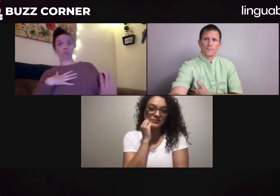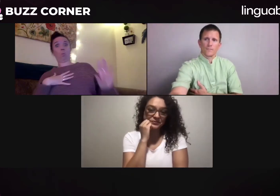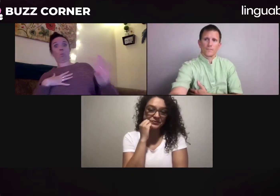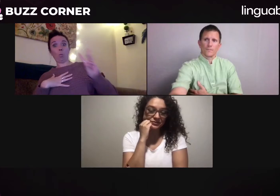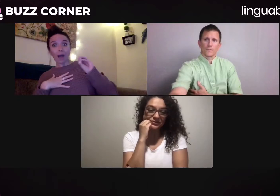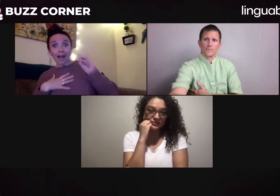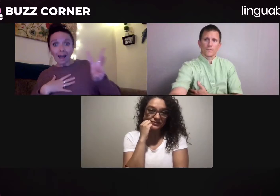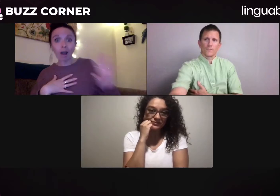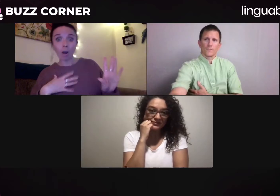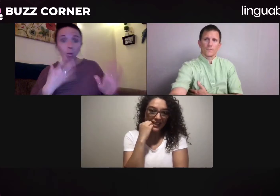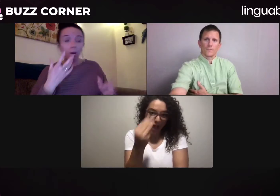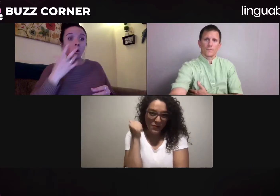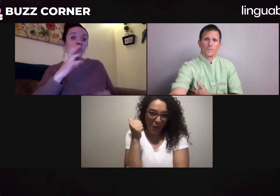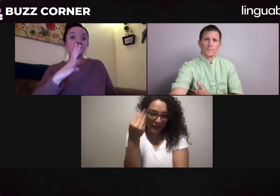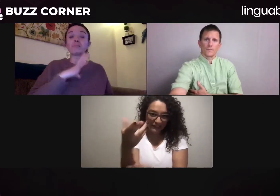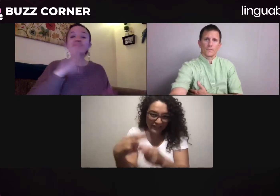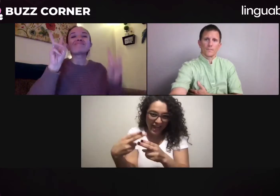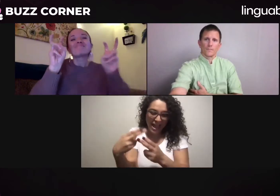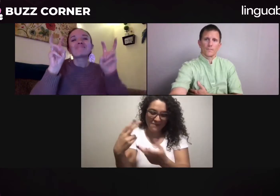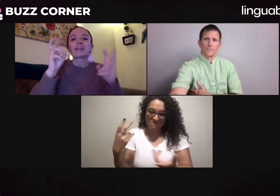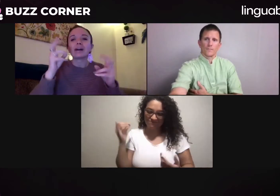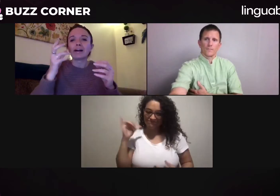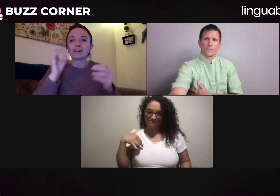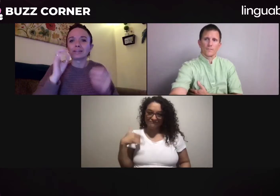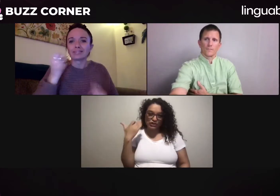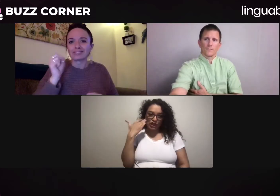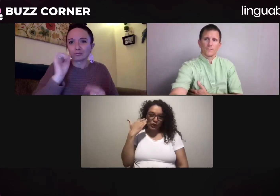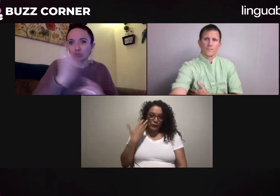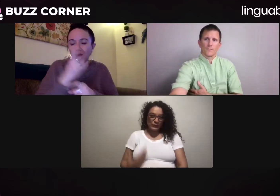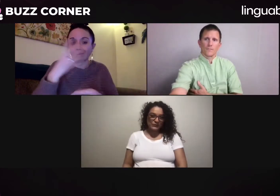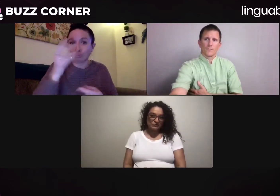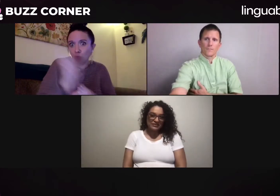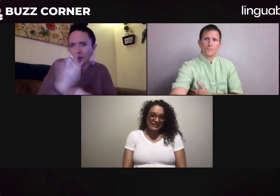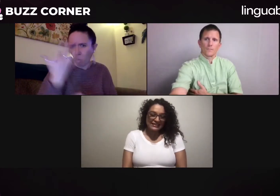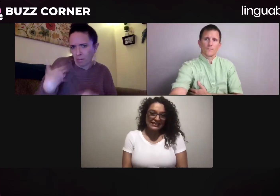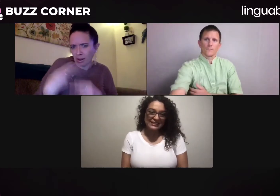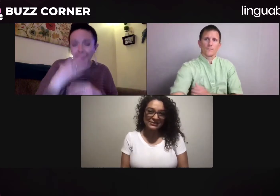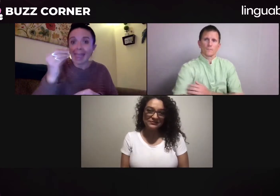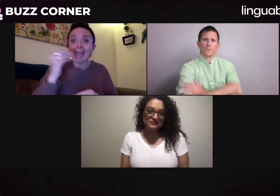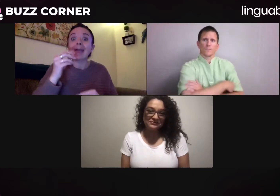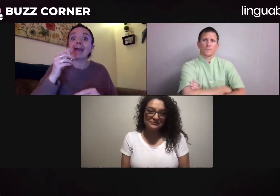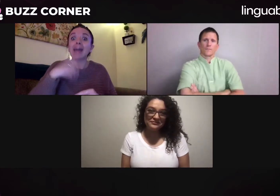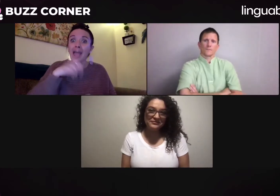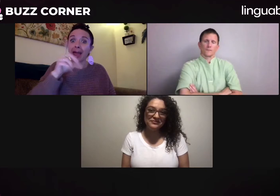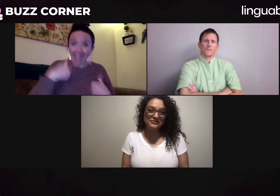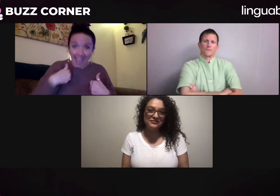She was very defensive and that really put me back. I was like, Okay, wow. I had to try to have a conversation with you about it.